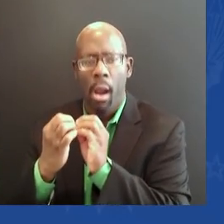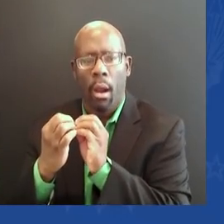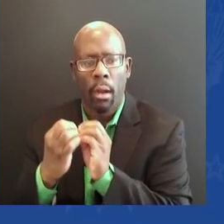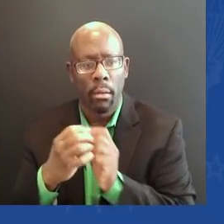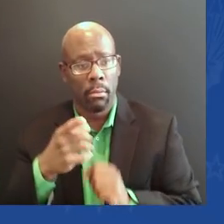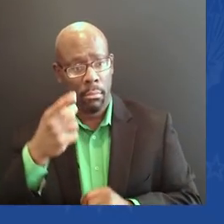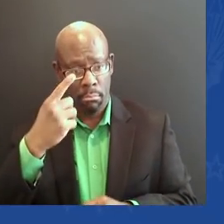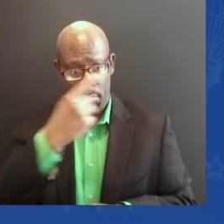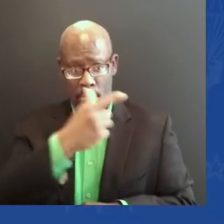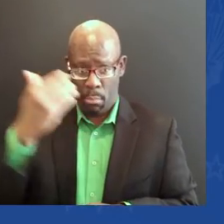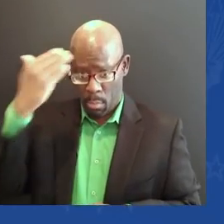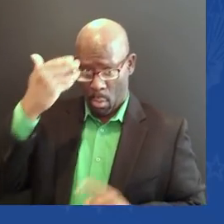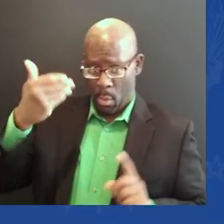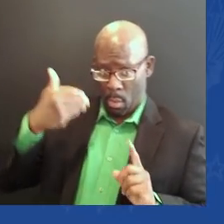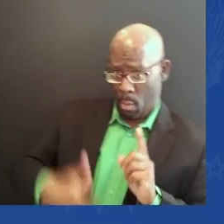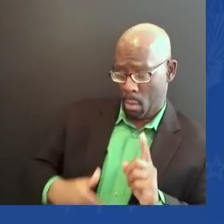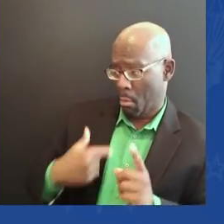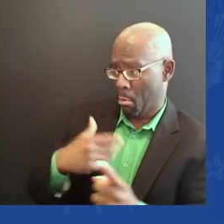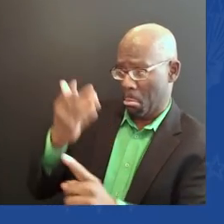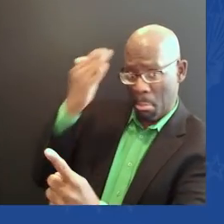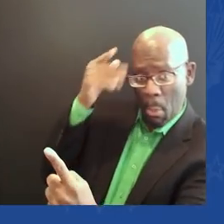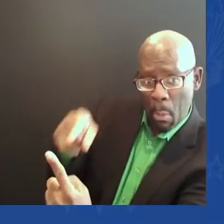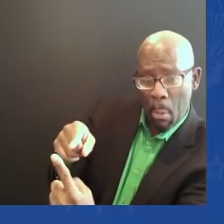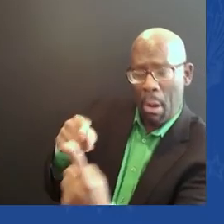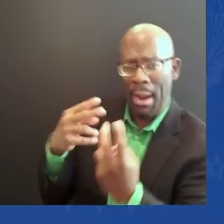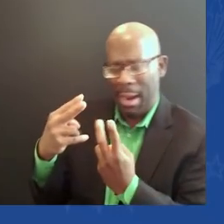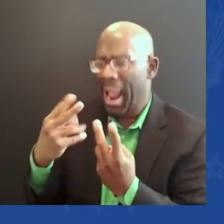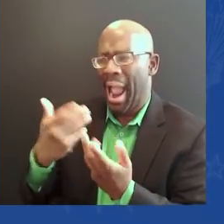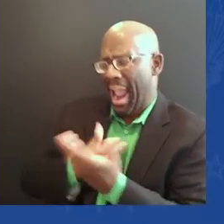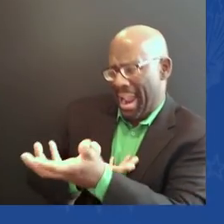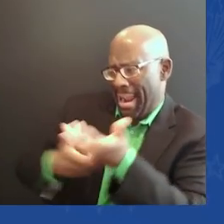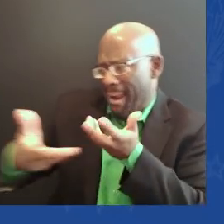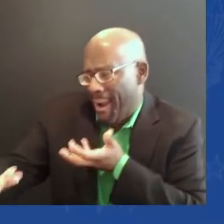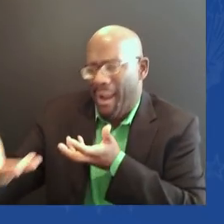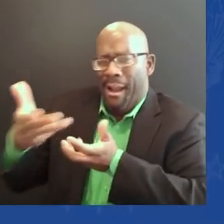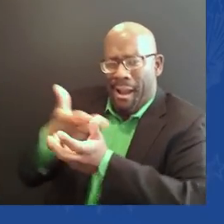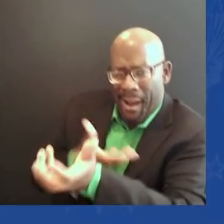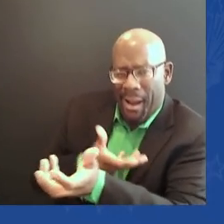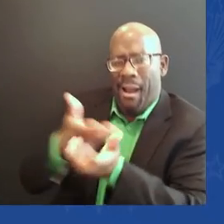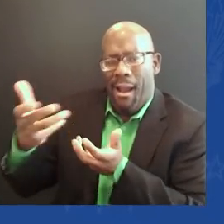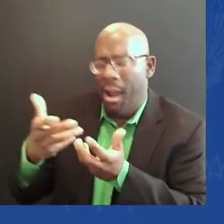And so, I want to thank the Italian people, by the way, for the G20, for their hospitality,